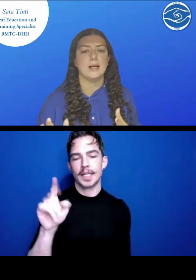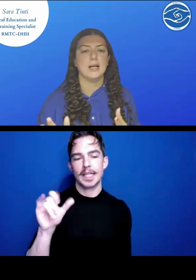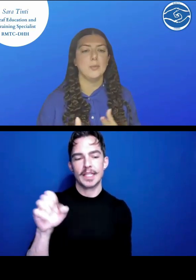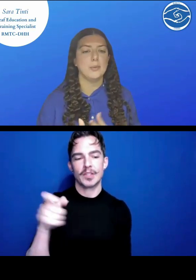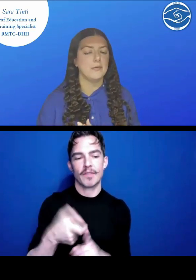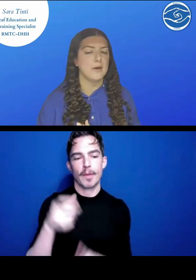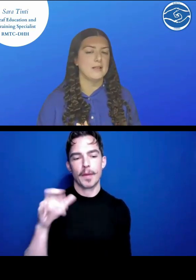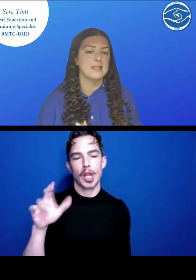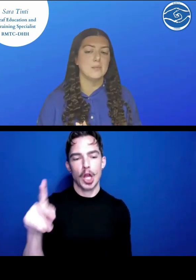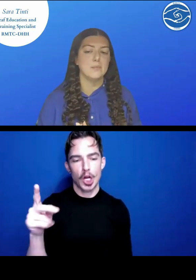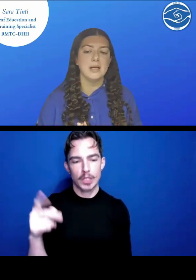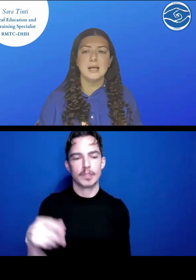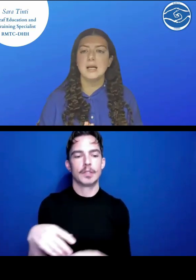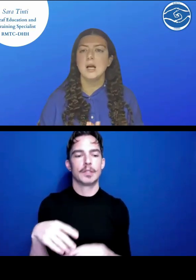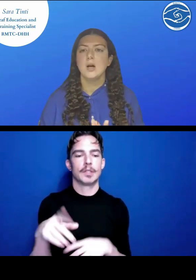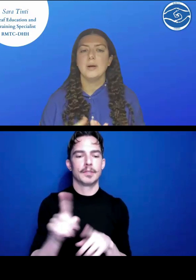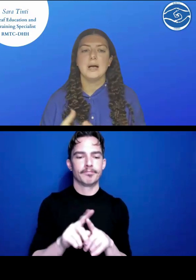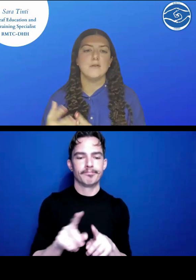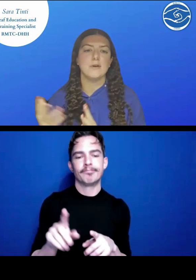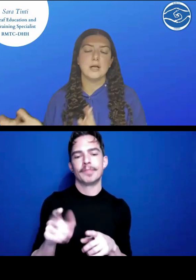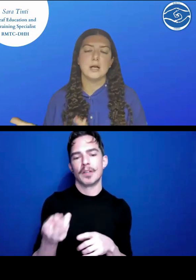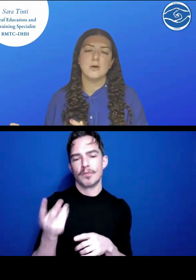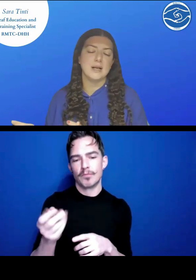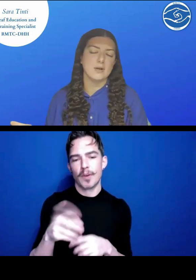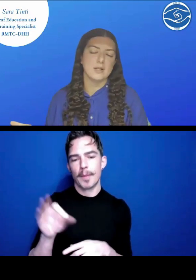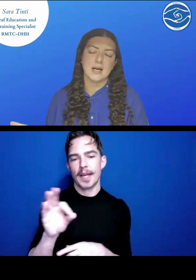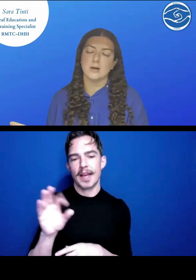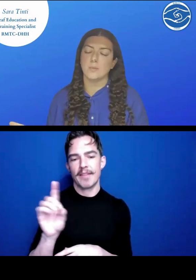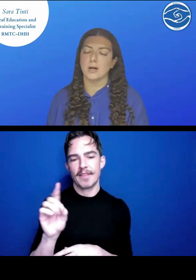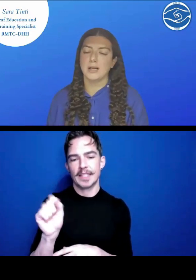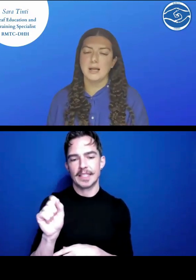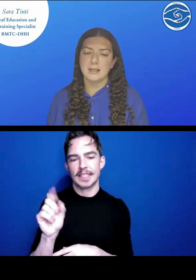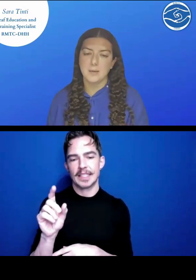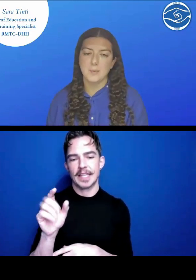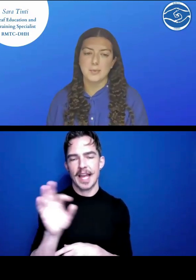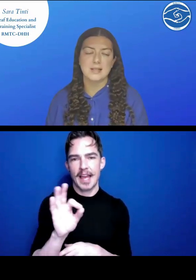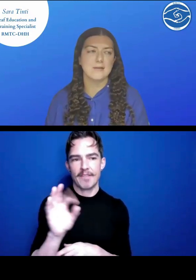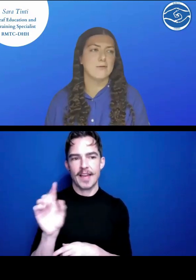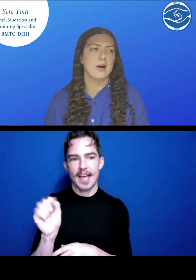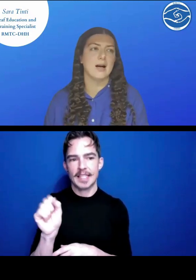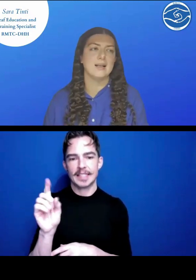We had a couple people from FSDB. We had our very own now retired Mark Keith come and present for